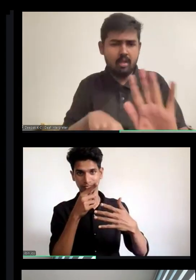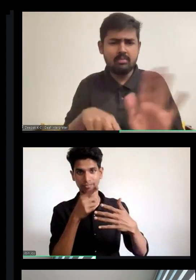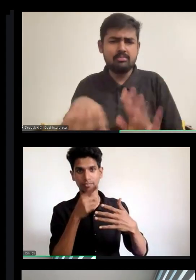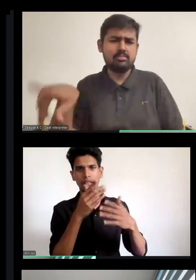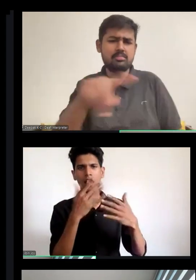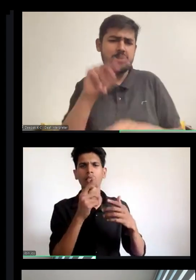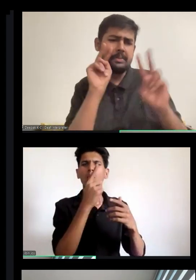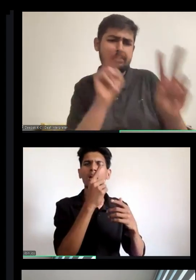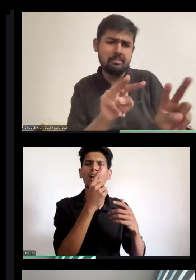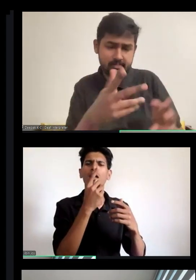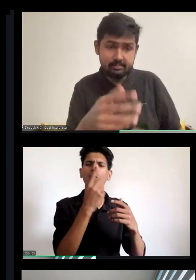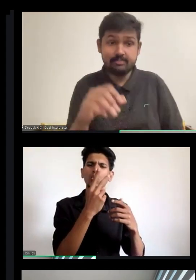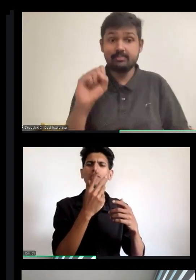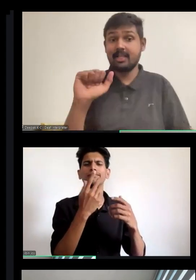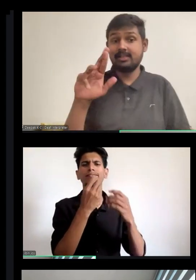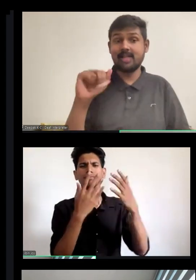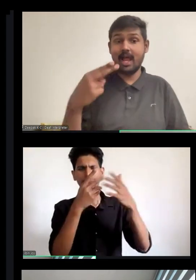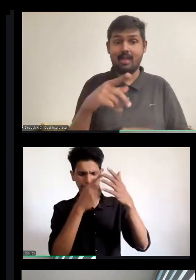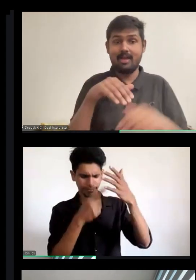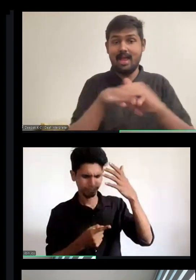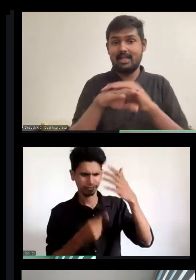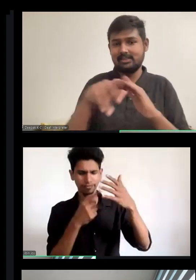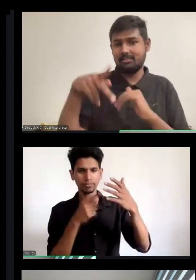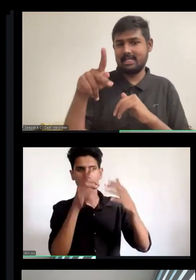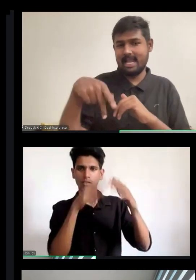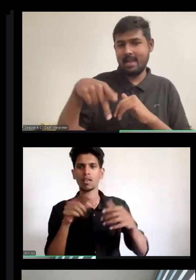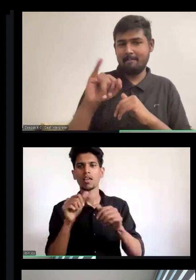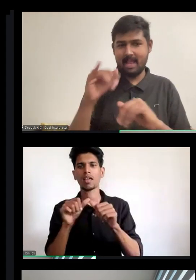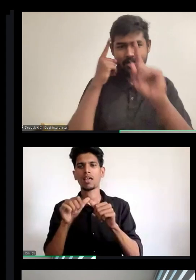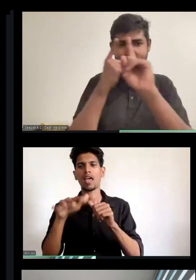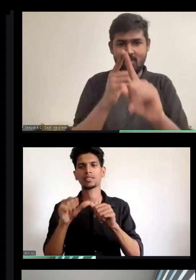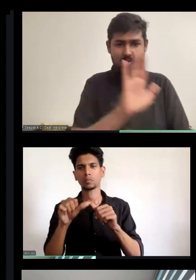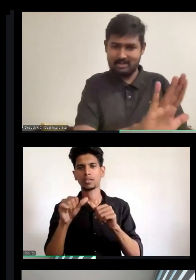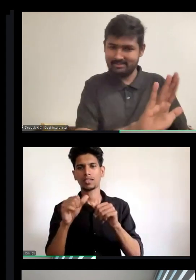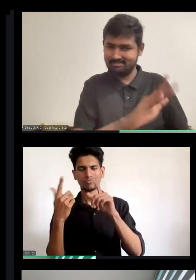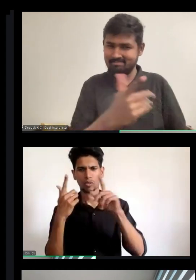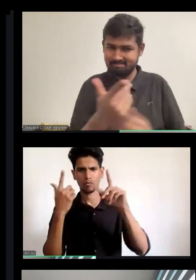many-to-one with the Shift Up Accessibility Framework elements of culture, technology, and resources.